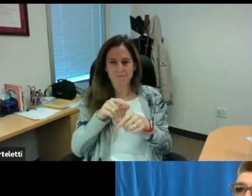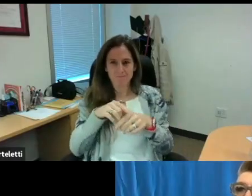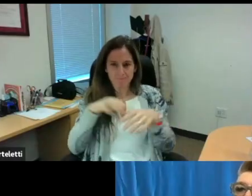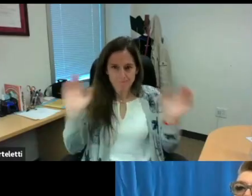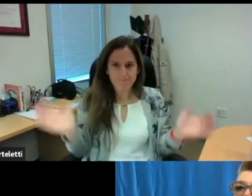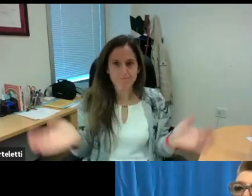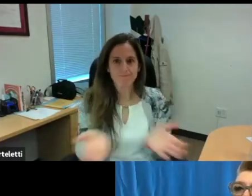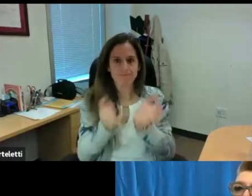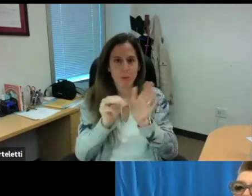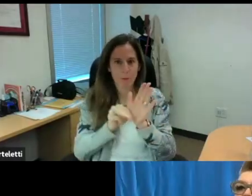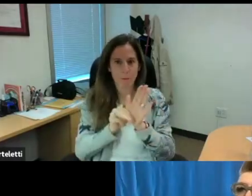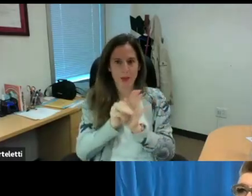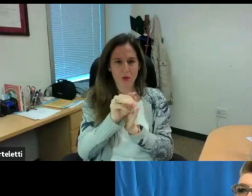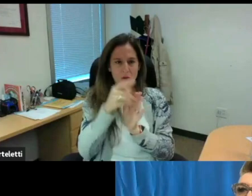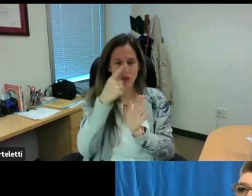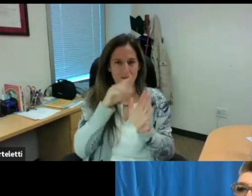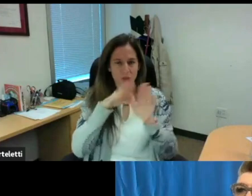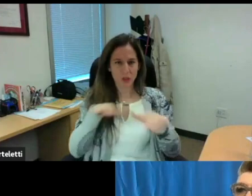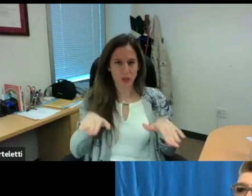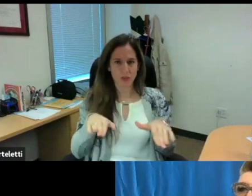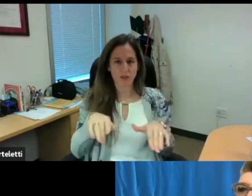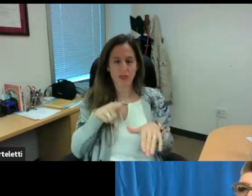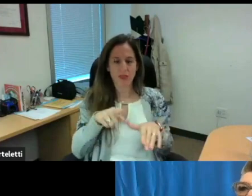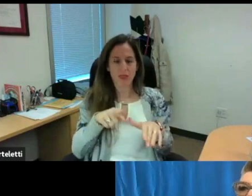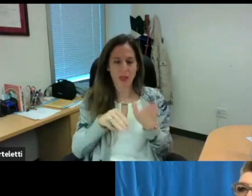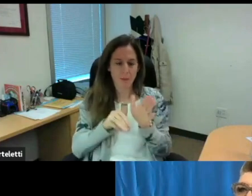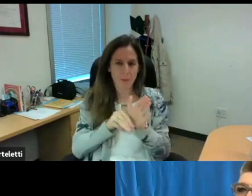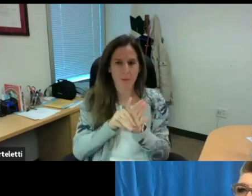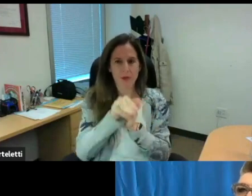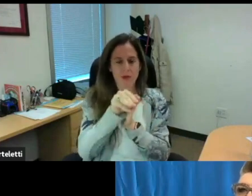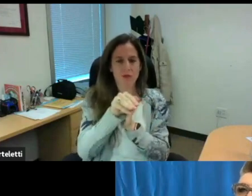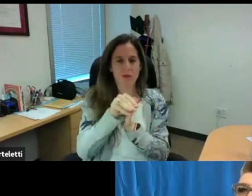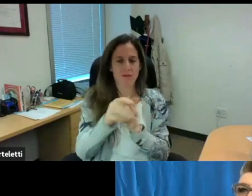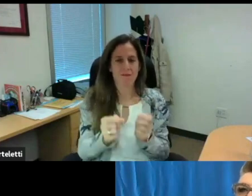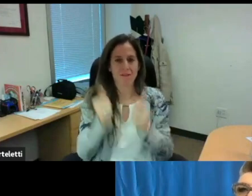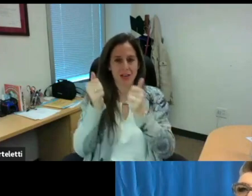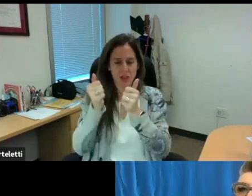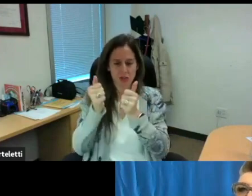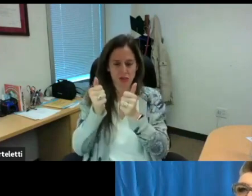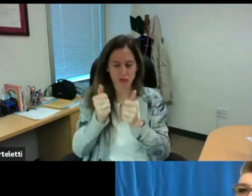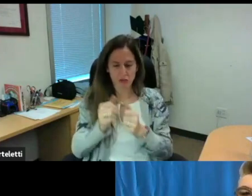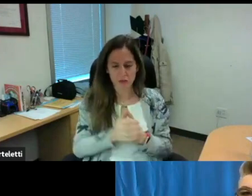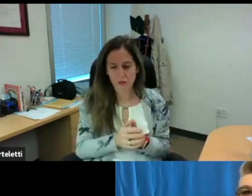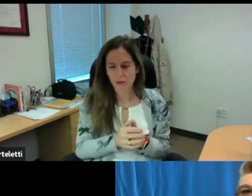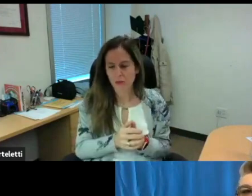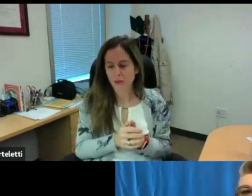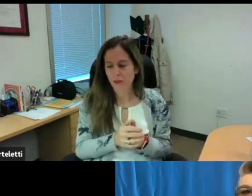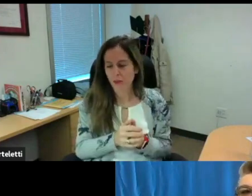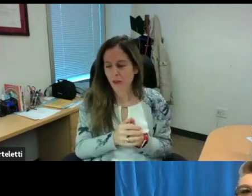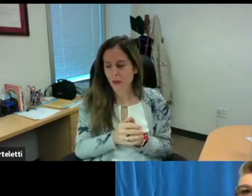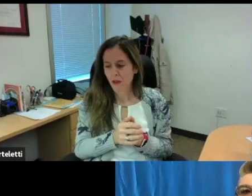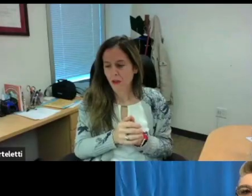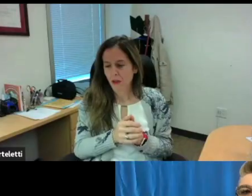events encourage maturation or early maturation in